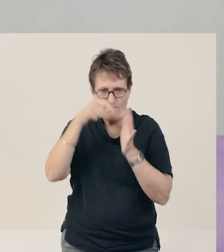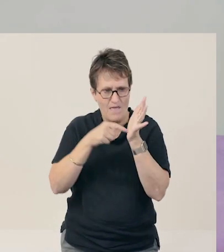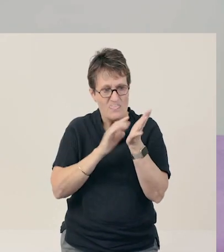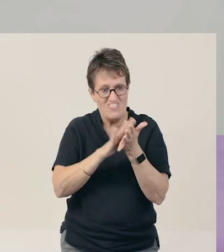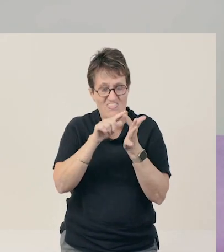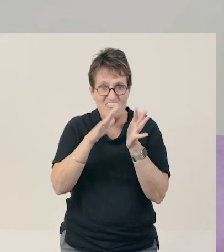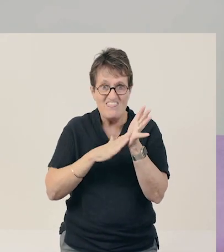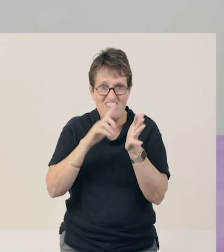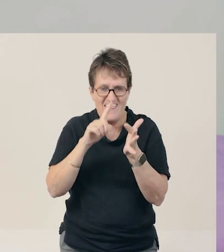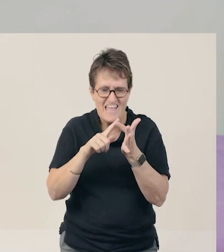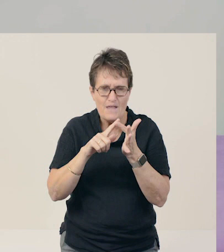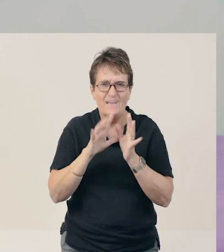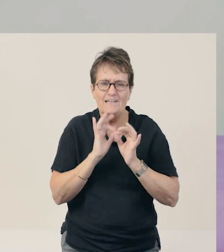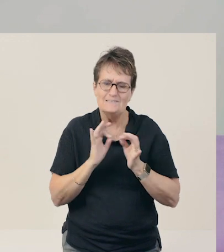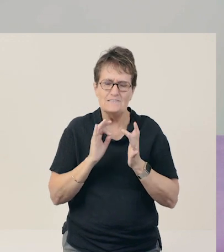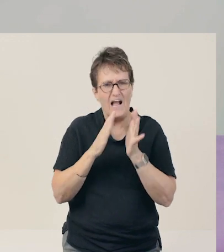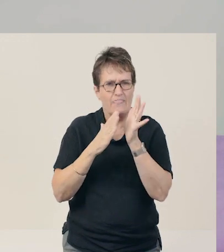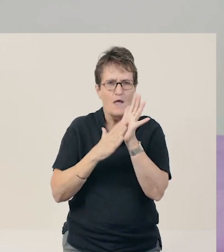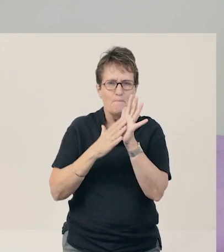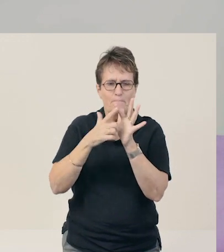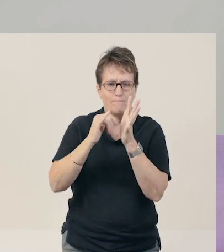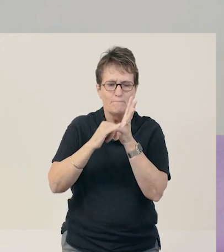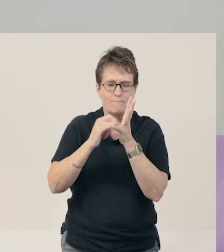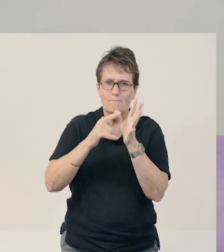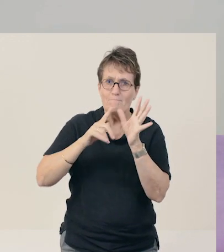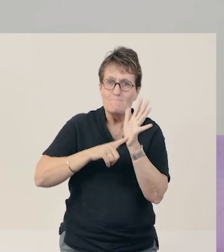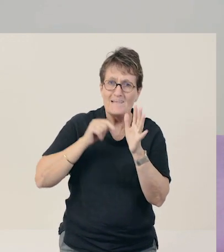or lesson that we learn from the story, as a result of the actions